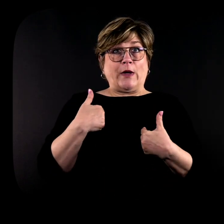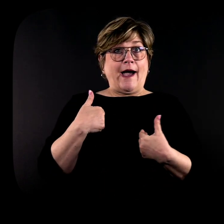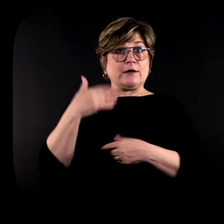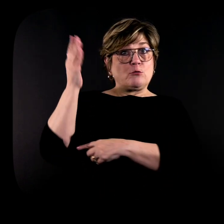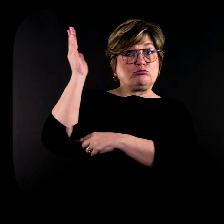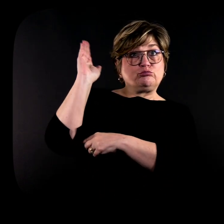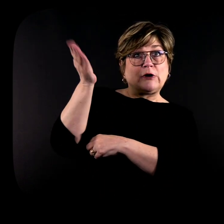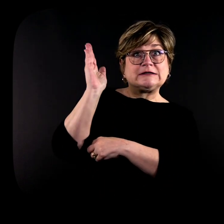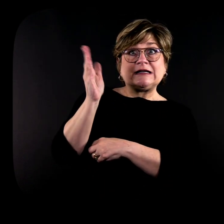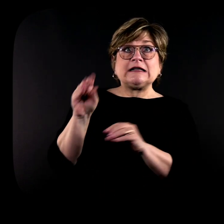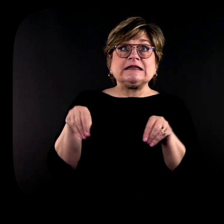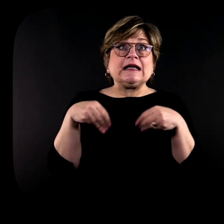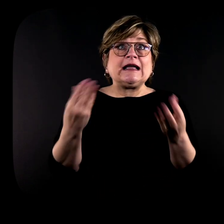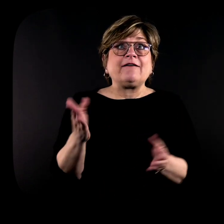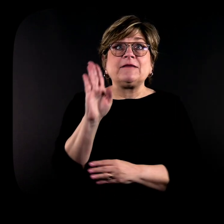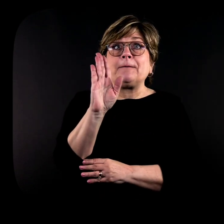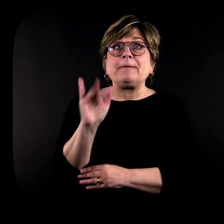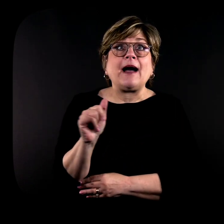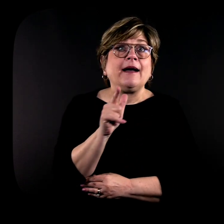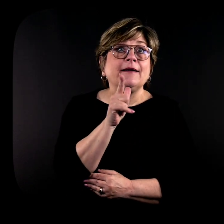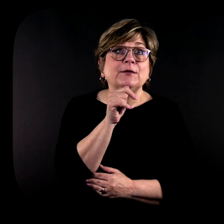There were presentations given by